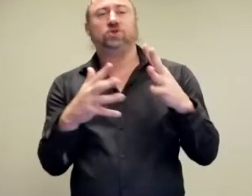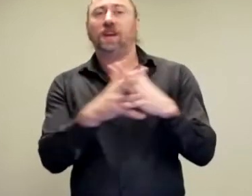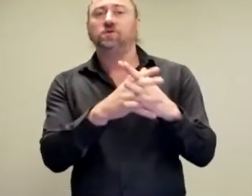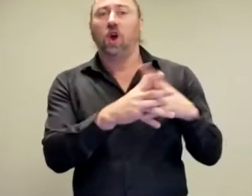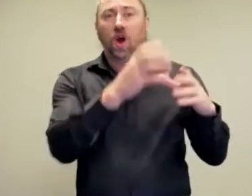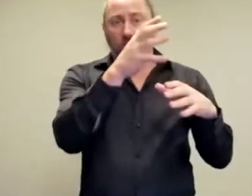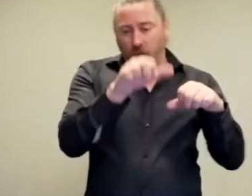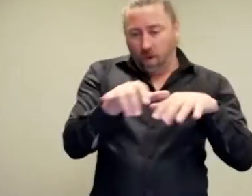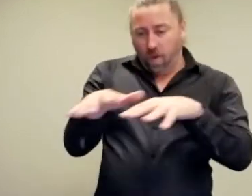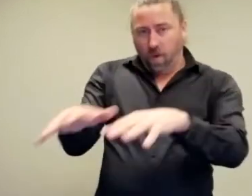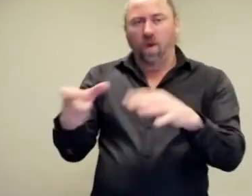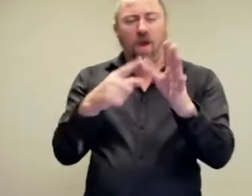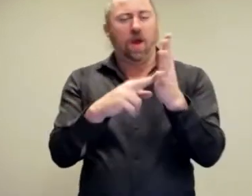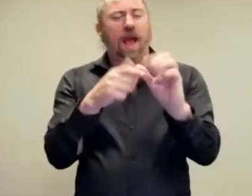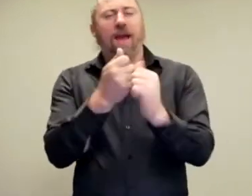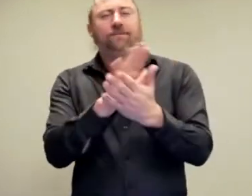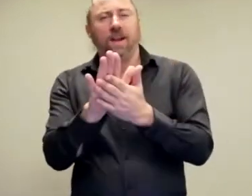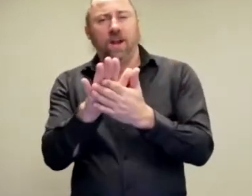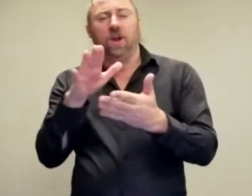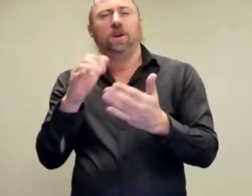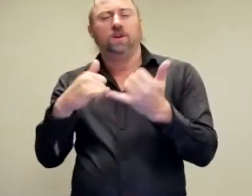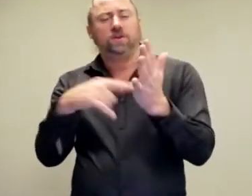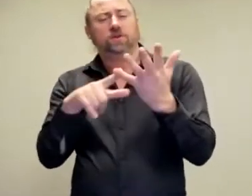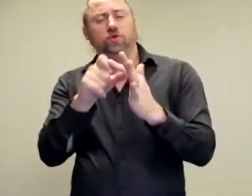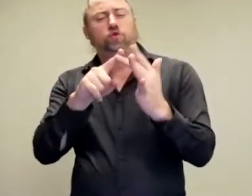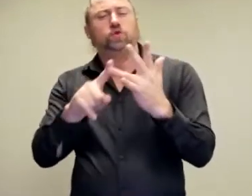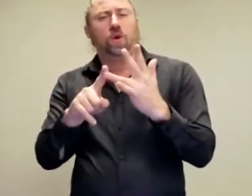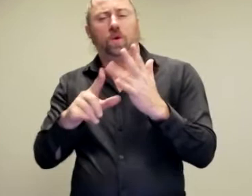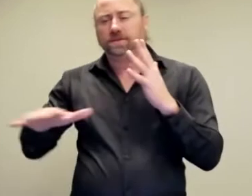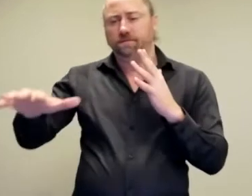cavernous studio space, Flowchart of affinities, in which